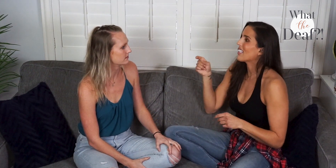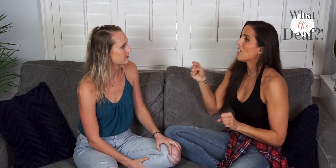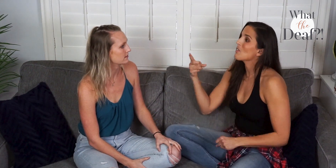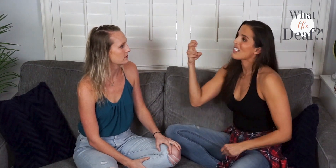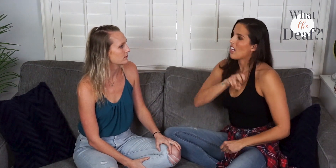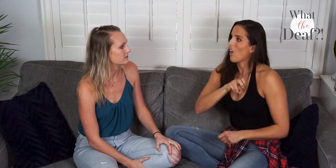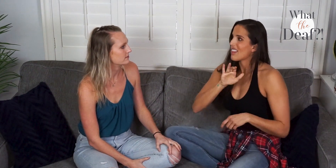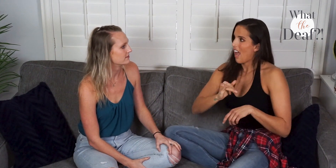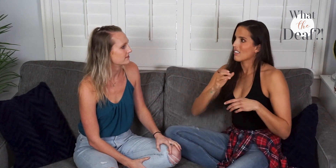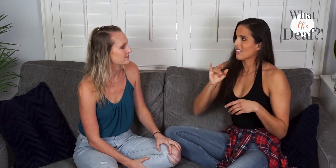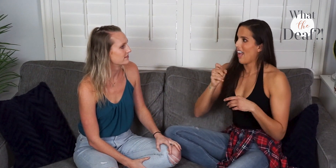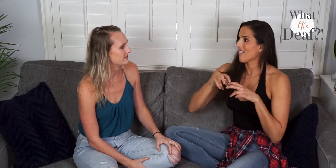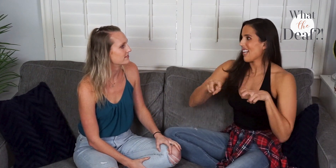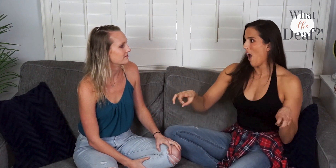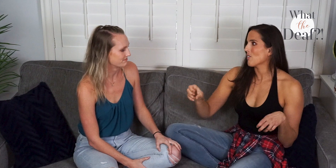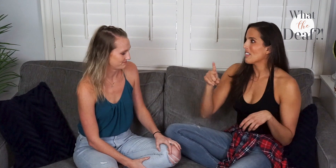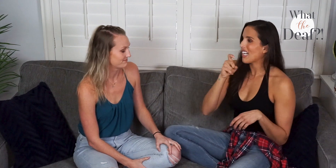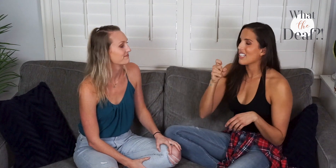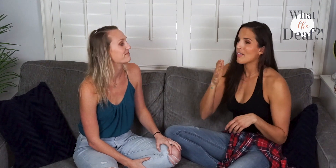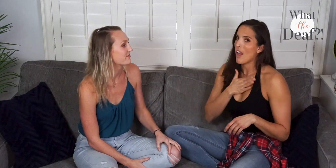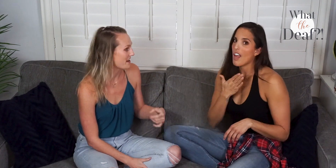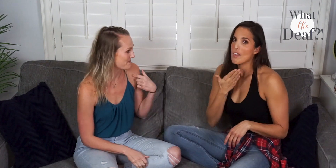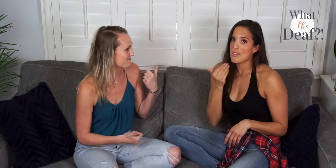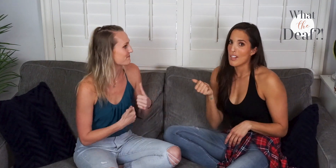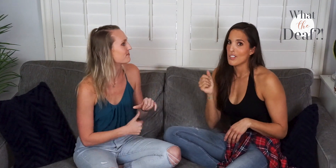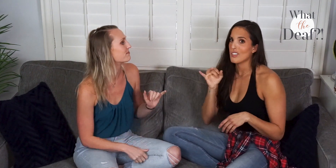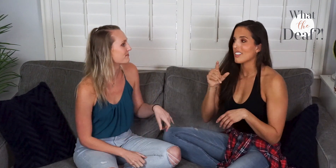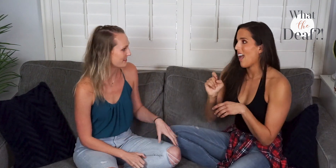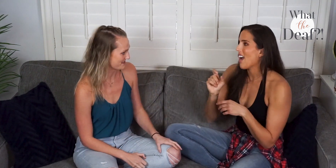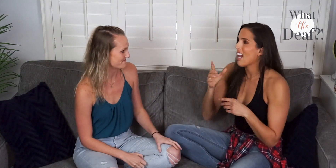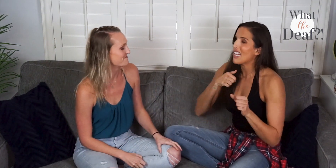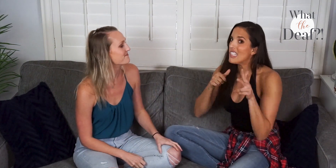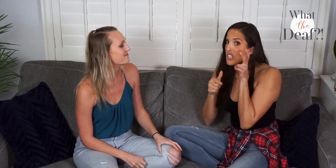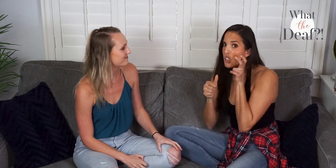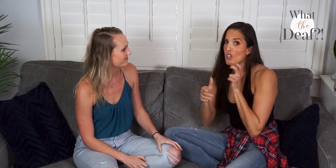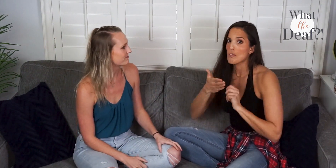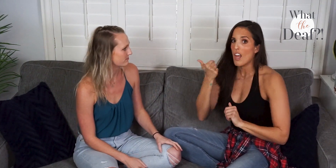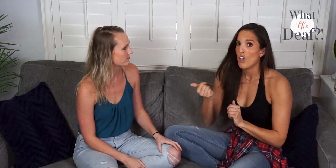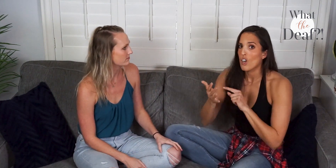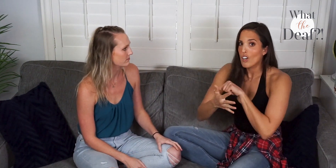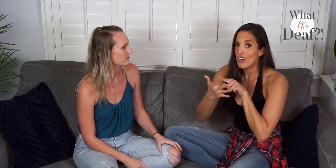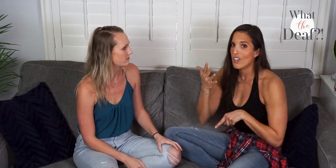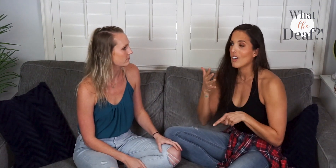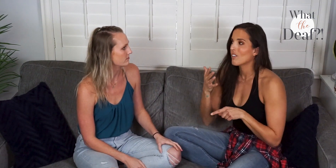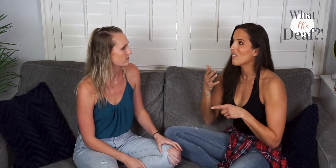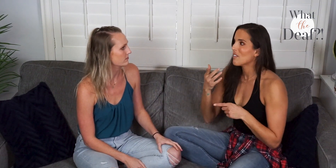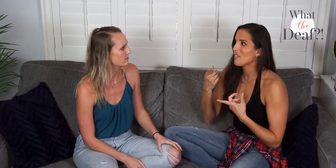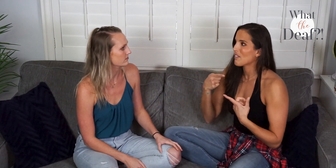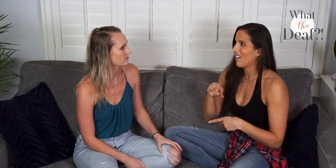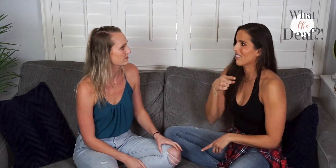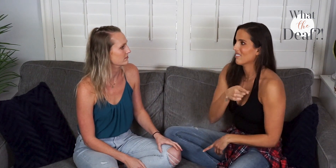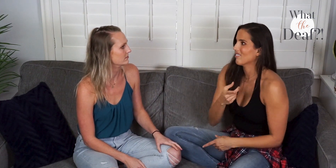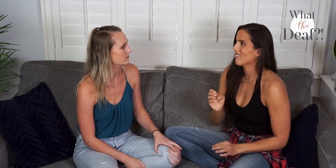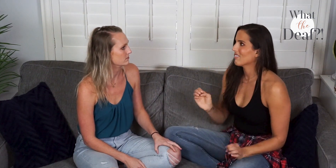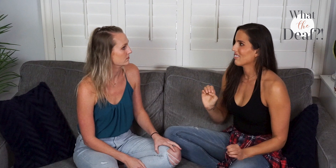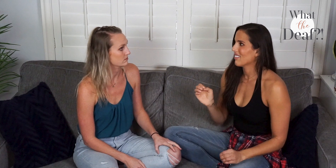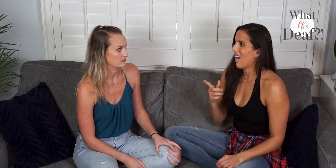"Okay, Carly, can you sit on that side of the couch? - I remember that. Because that's my better side and I can hear better." And all of these things while with him,